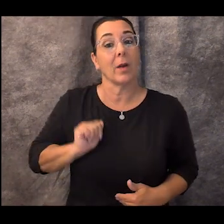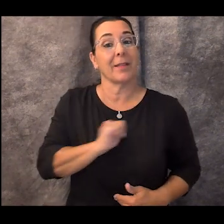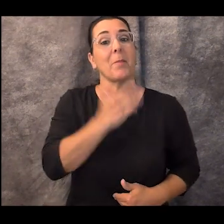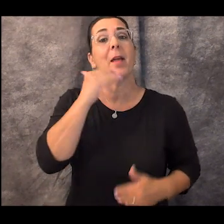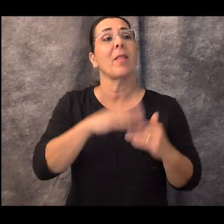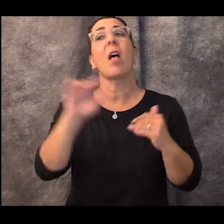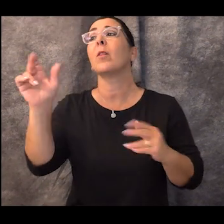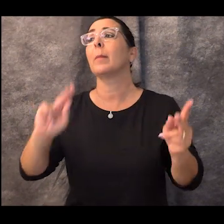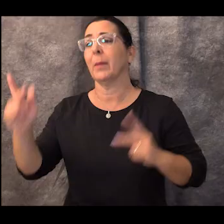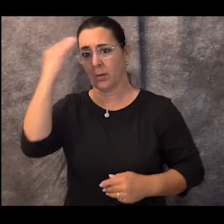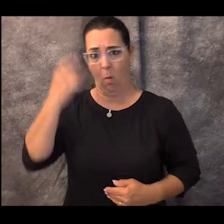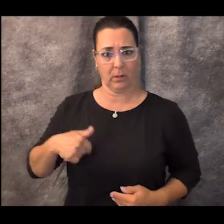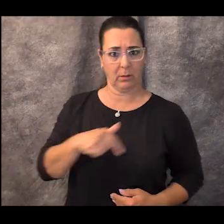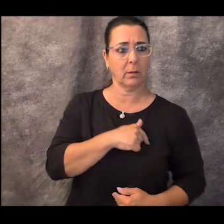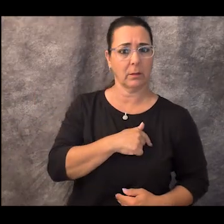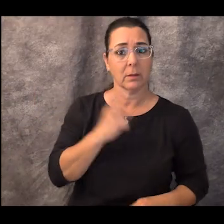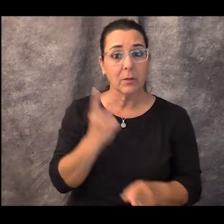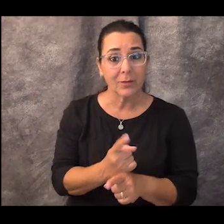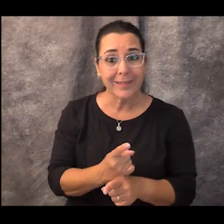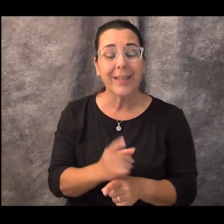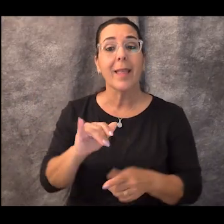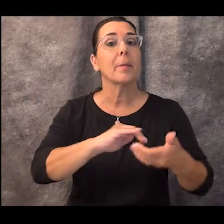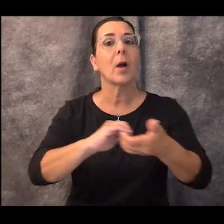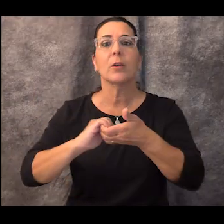And that's what I like about those partnerships, is that elections officials,